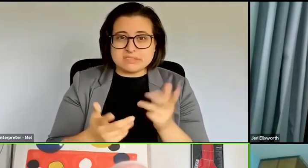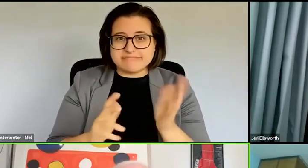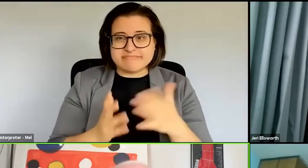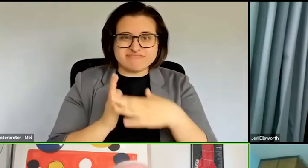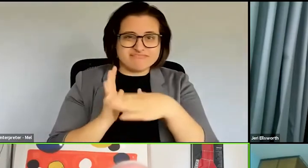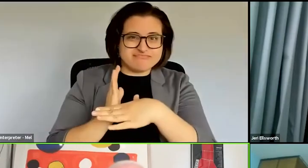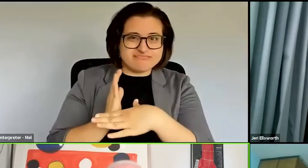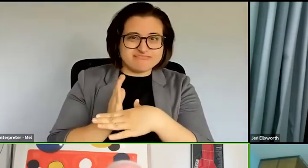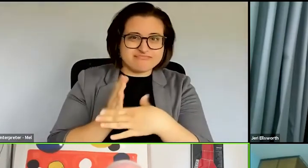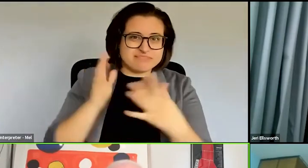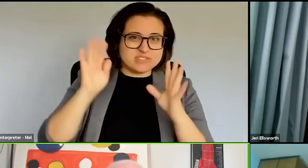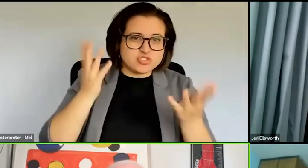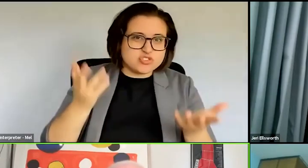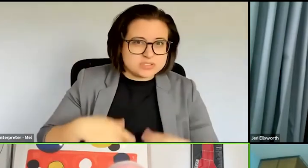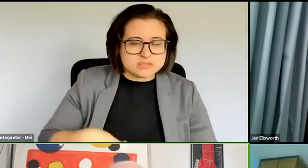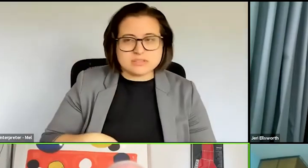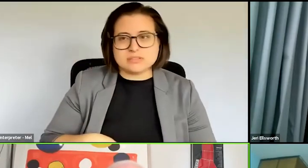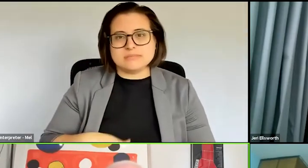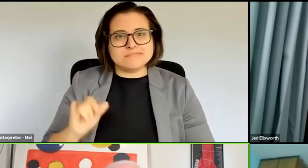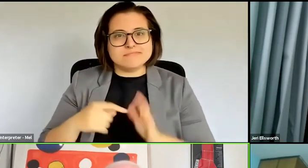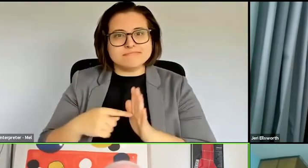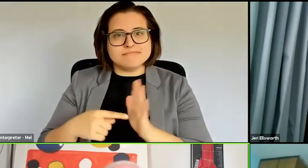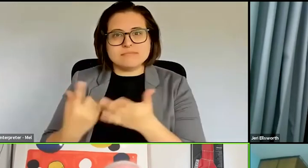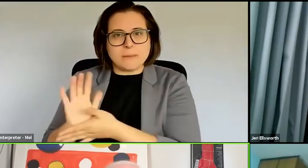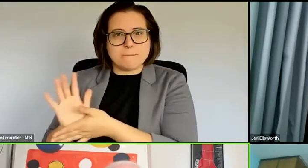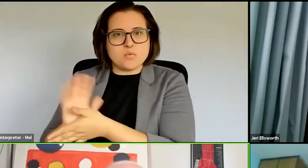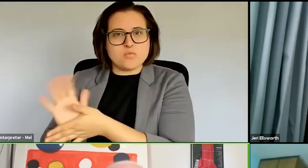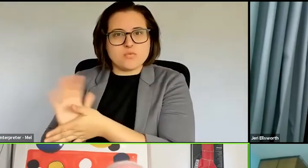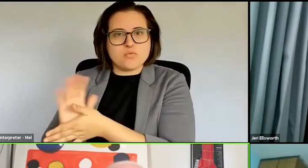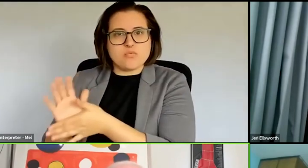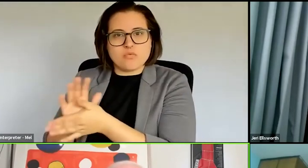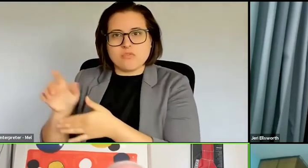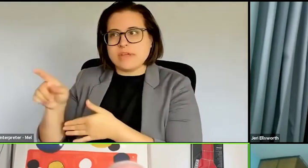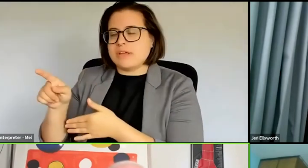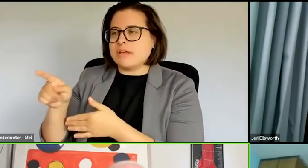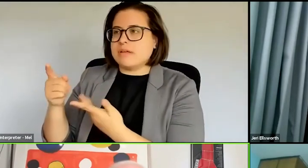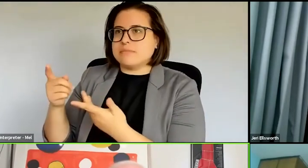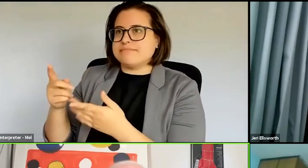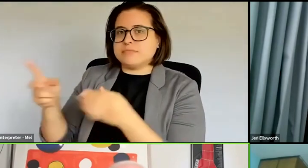again you work on a movie, it's clear what the role of the director is, and that director can